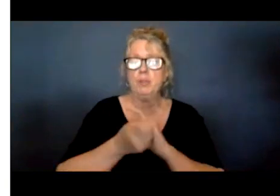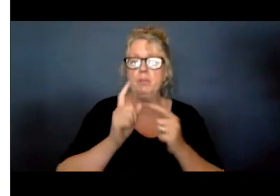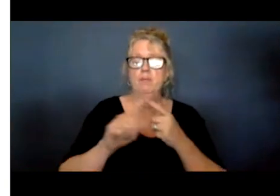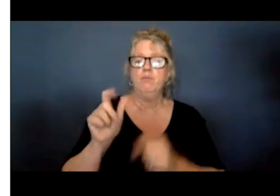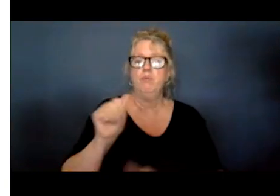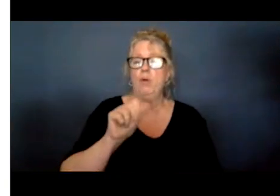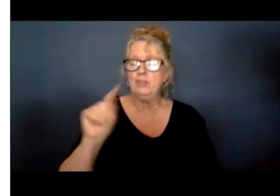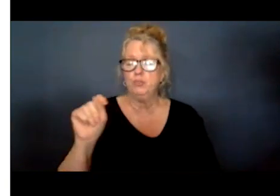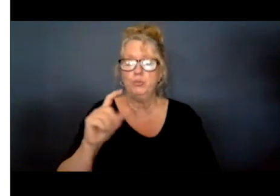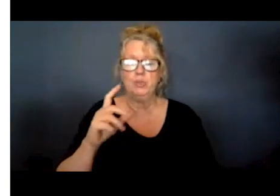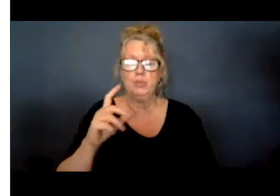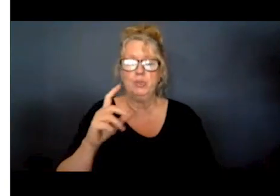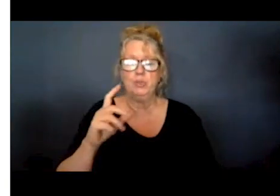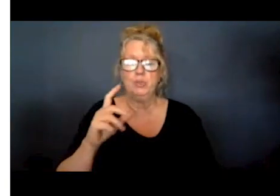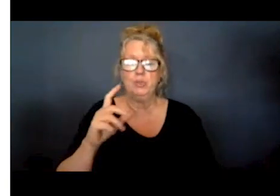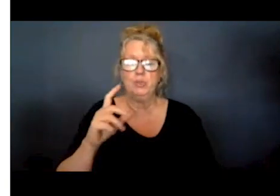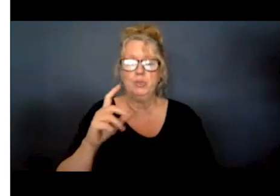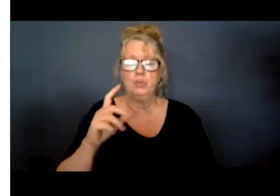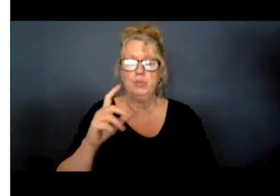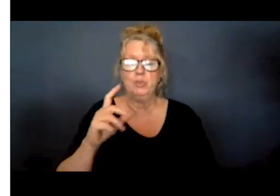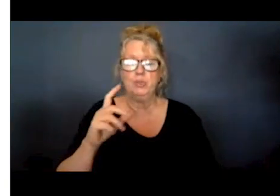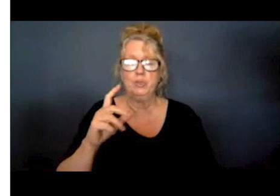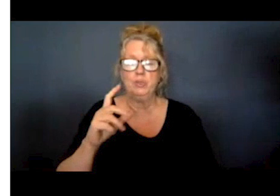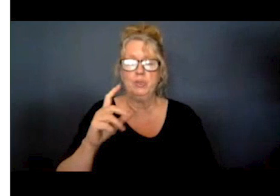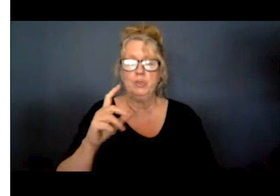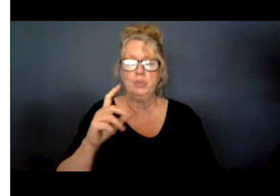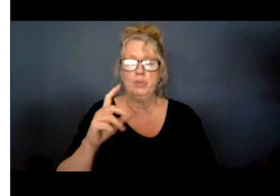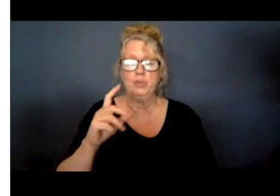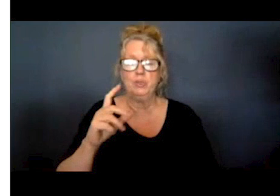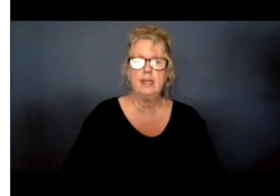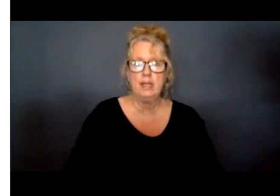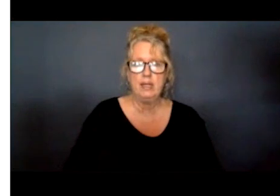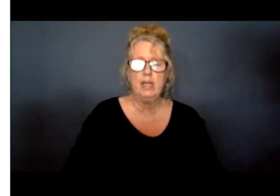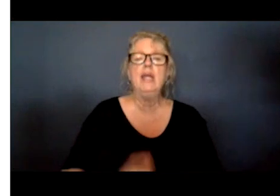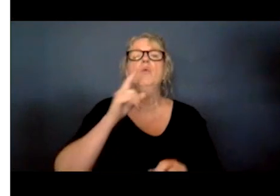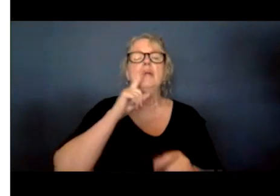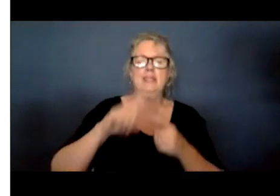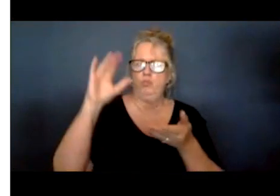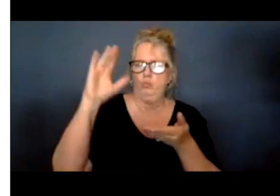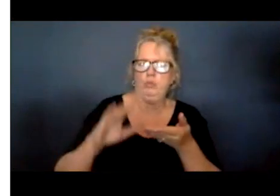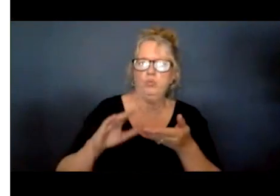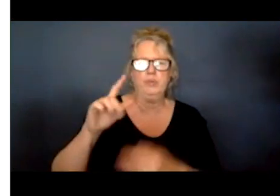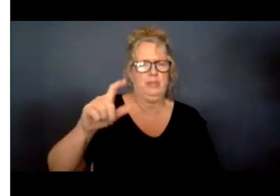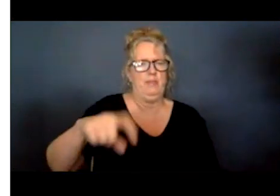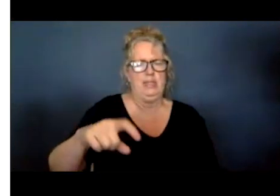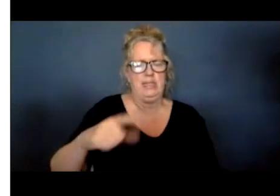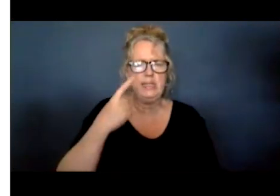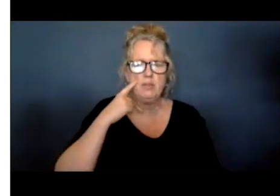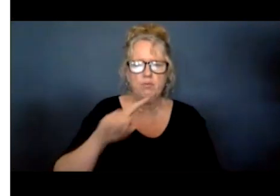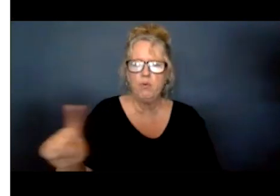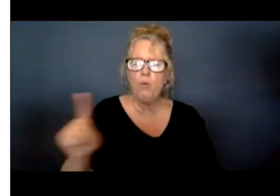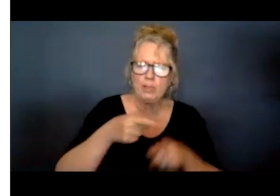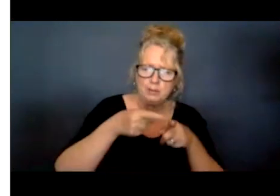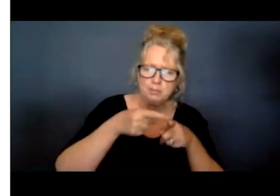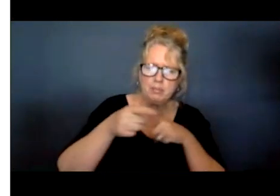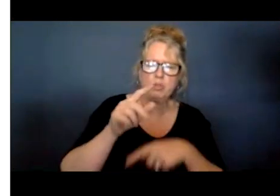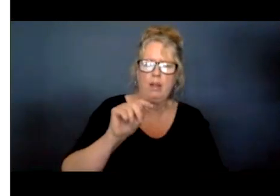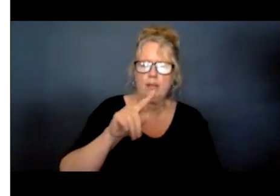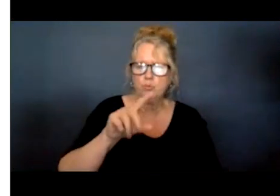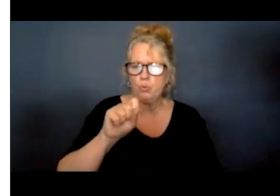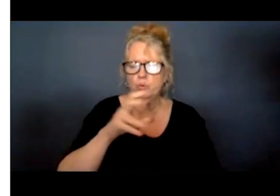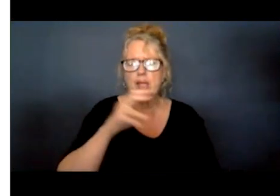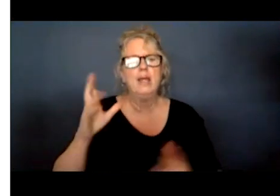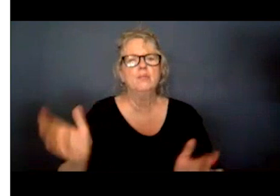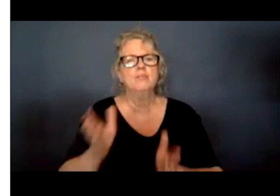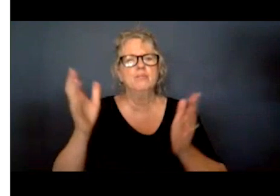technologies is creating is reducing the need for specialized tools and promoting broader access